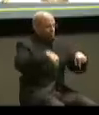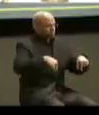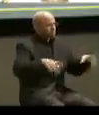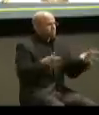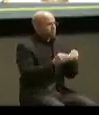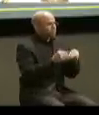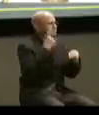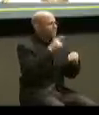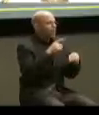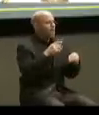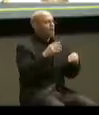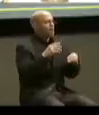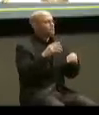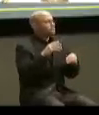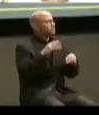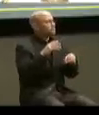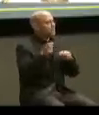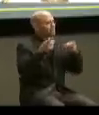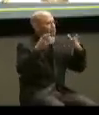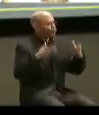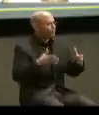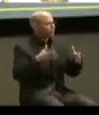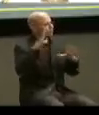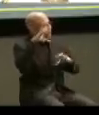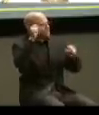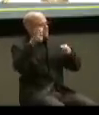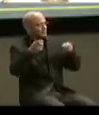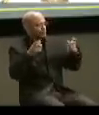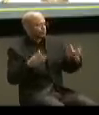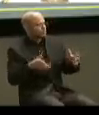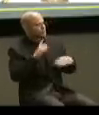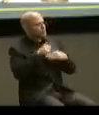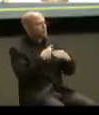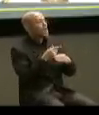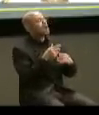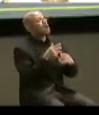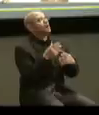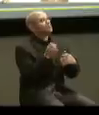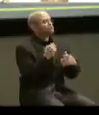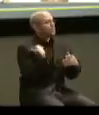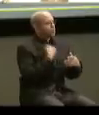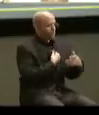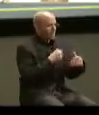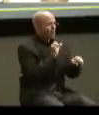THAT'S WHAT THIS MEETING IS ABOUT AND THIS ADMINISTRATION IS ABOUT, COLLABORATING WITH THE BUSINESS COMMUNITY SO THAT